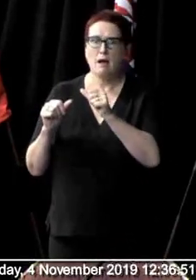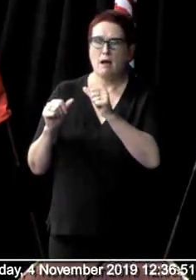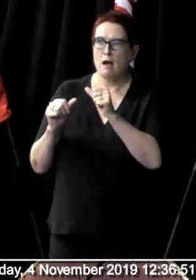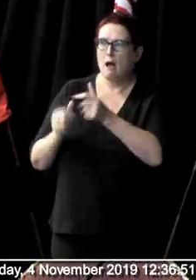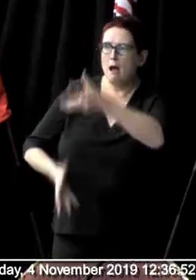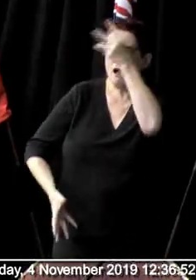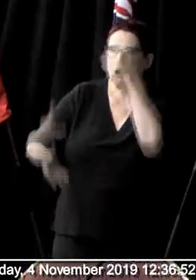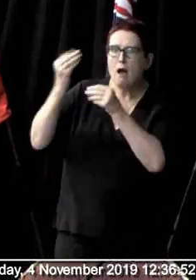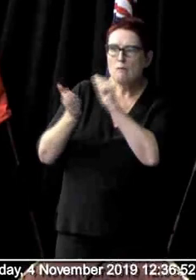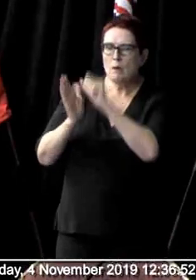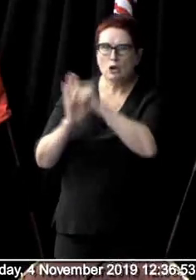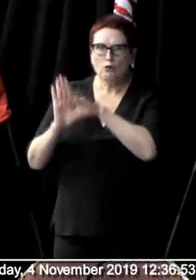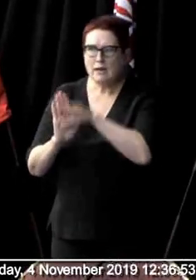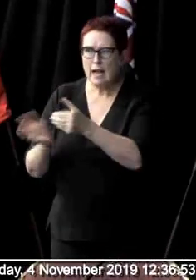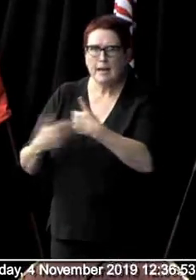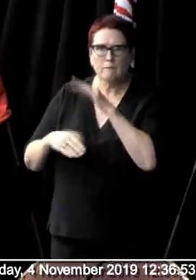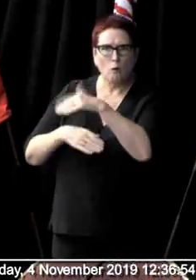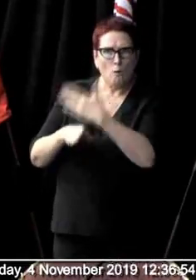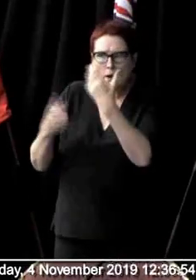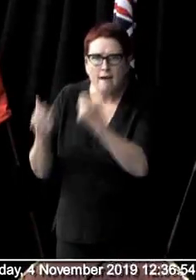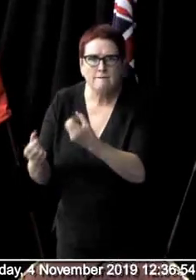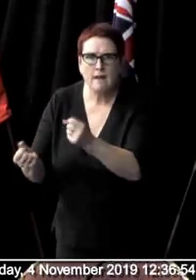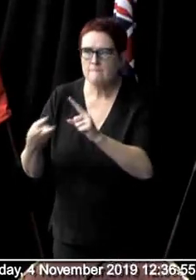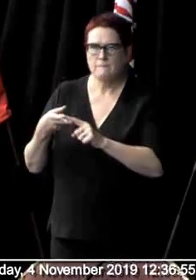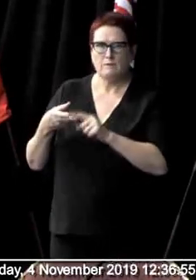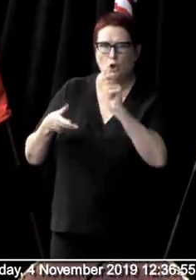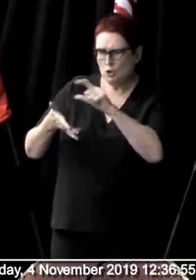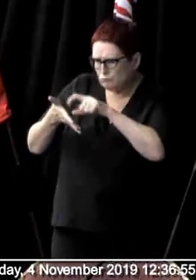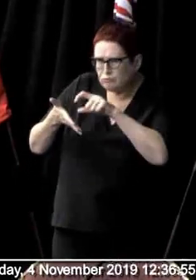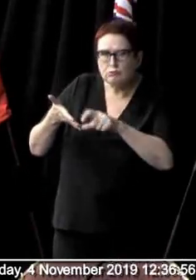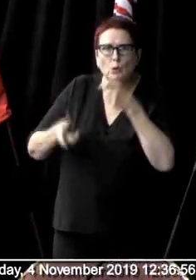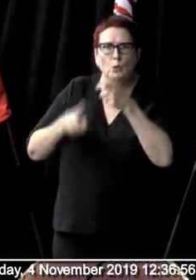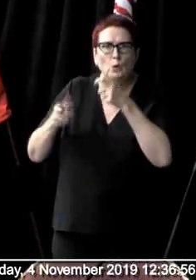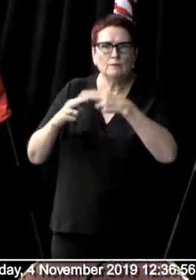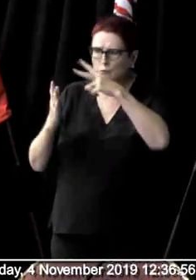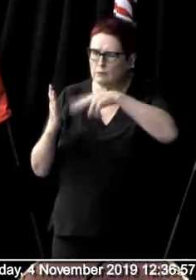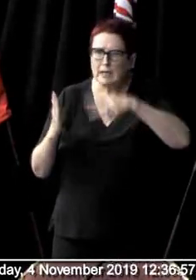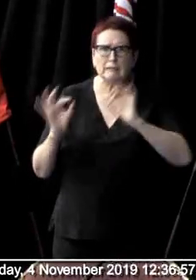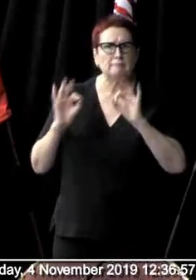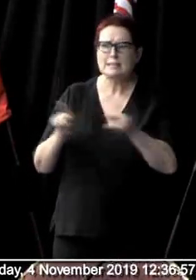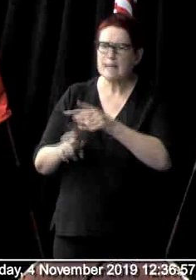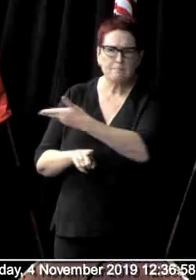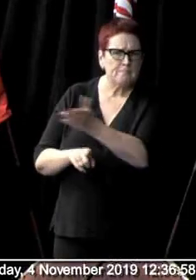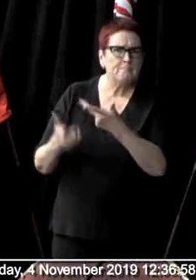She got homework, she had sight words, all the typical early childhood, early years